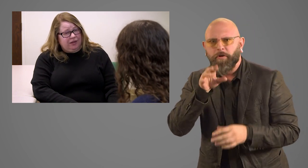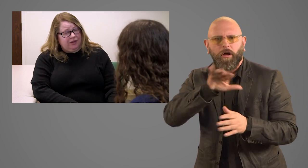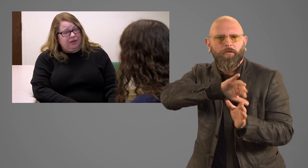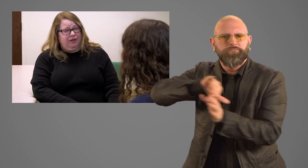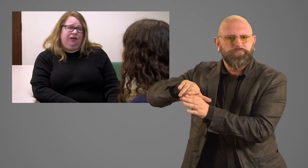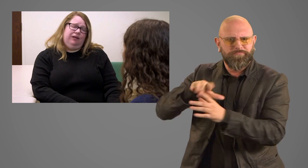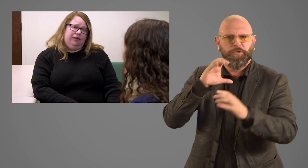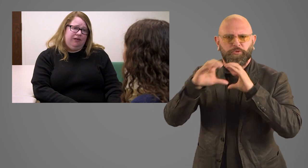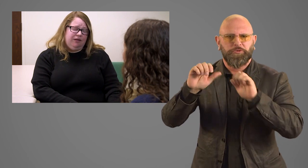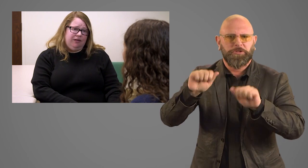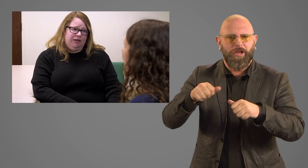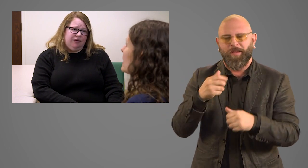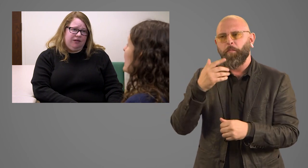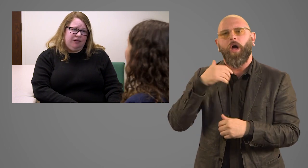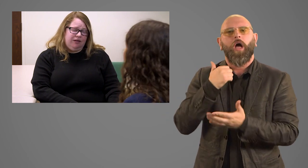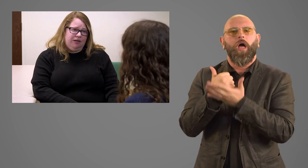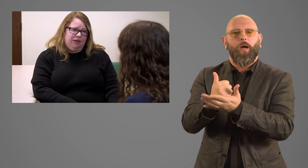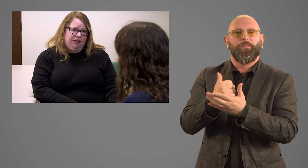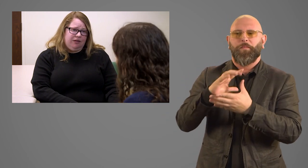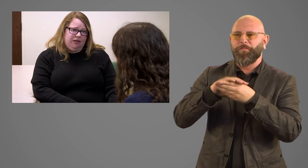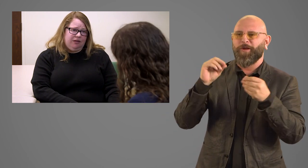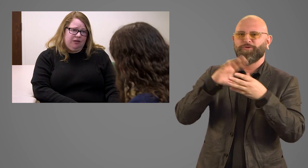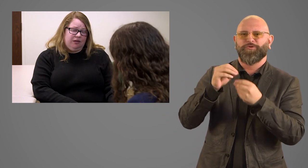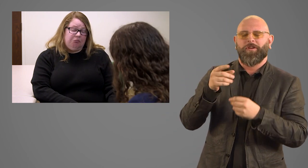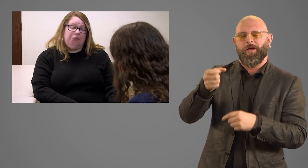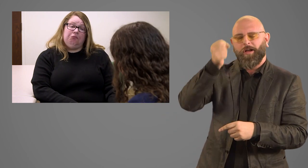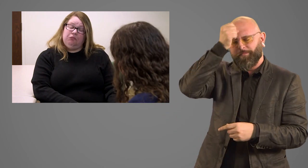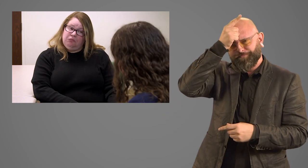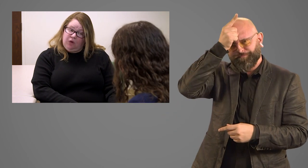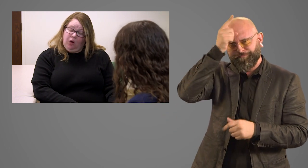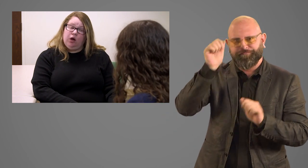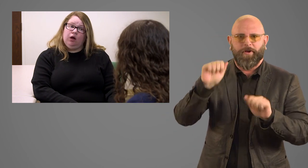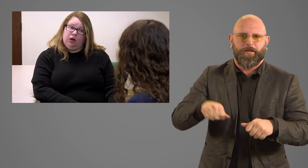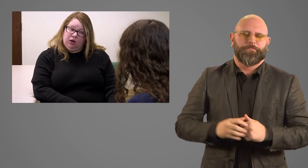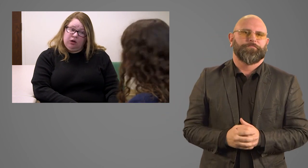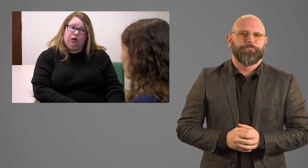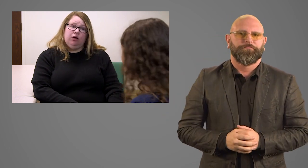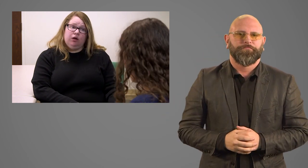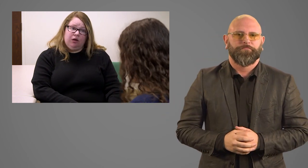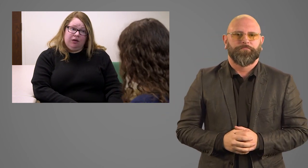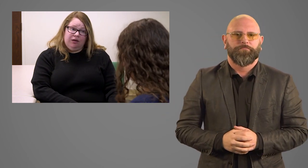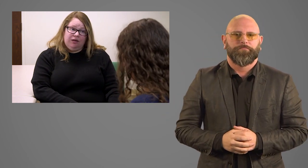to help get your message across.